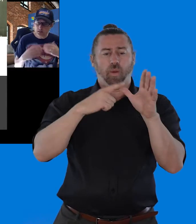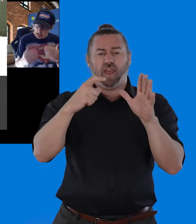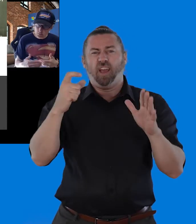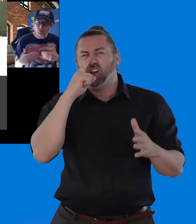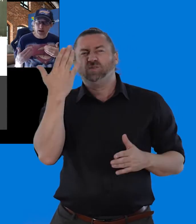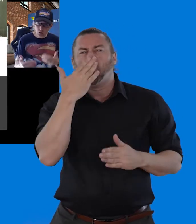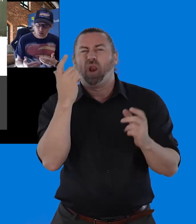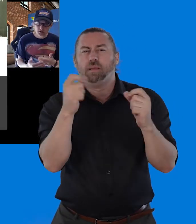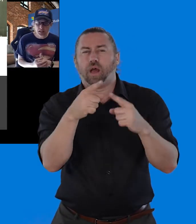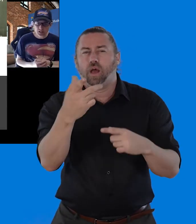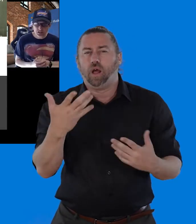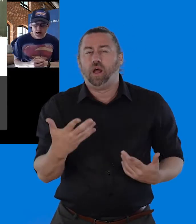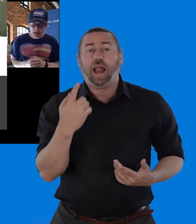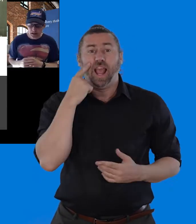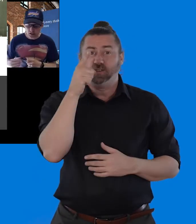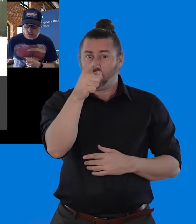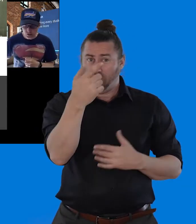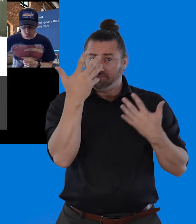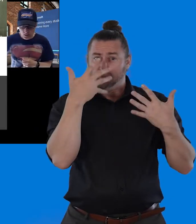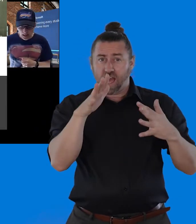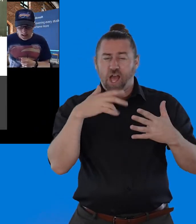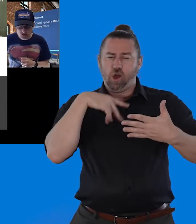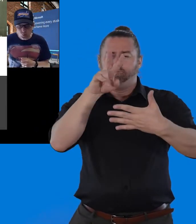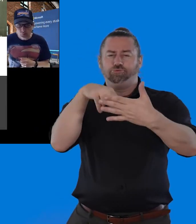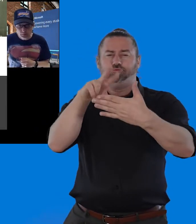and it'll keep a record of the things that you do as well.